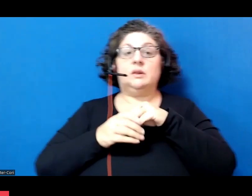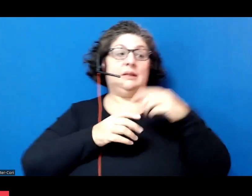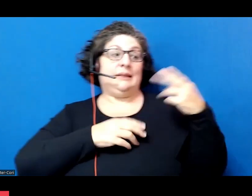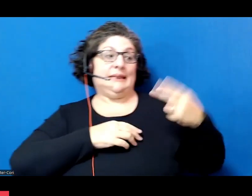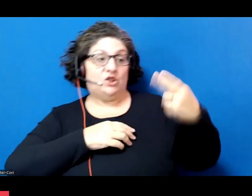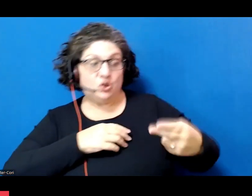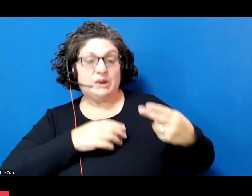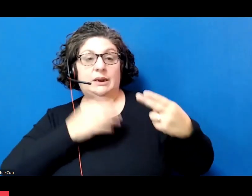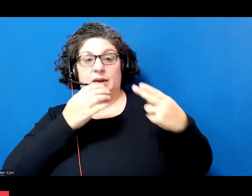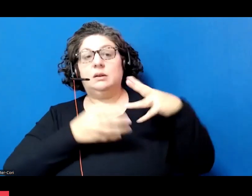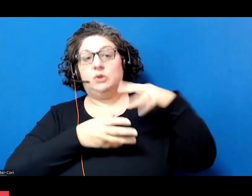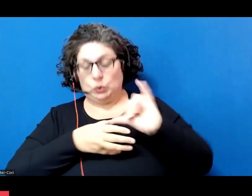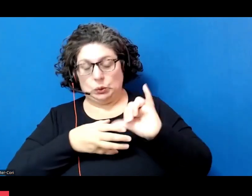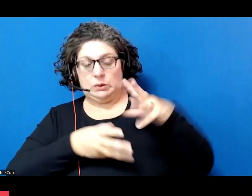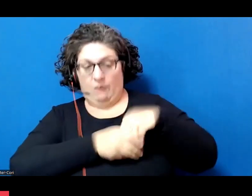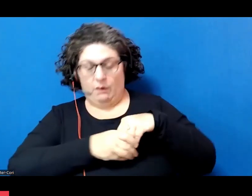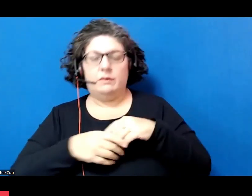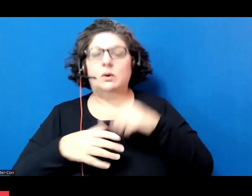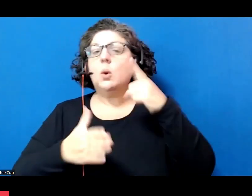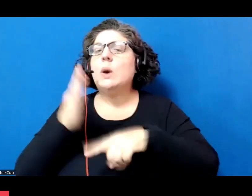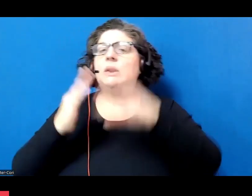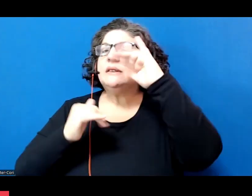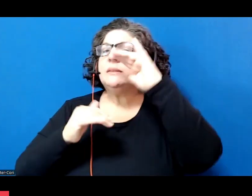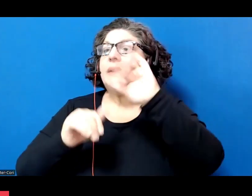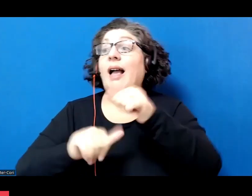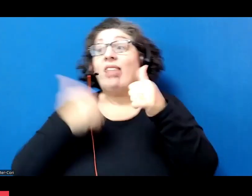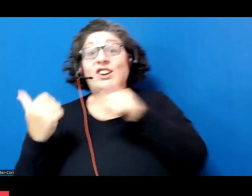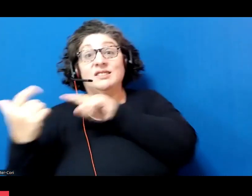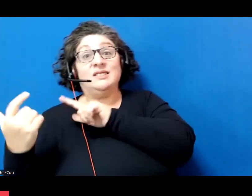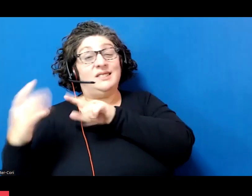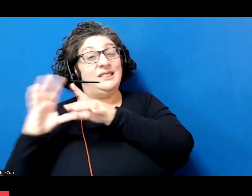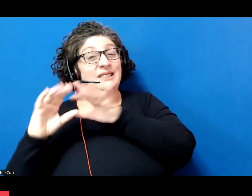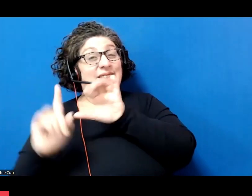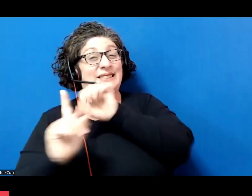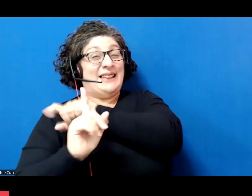as well.What can we expect from the other side? Well, we don't have their merits brief yet.